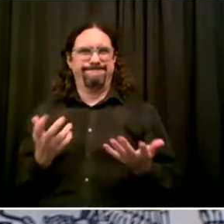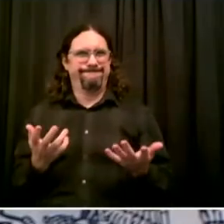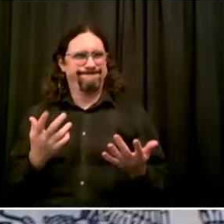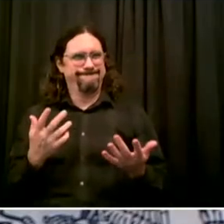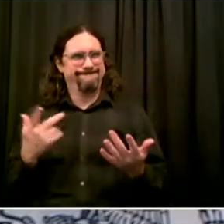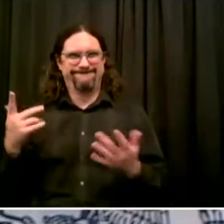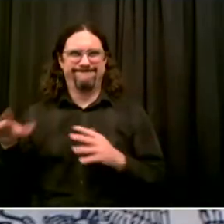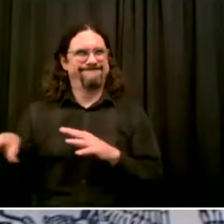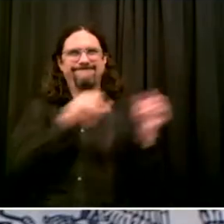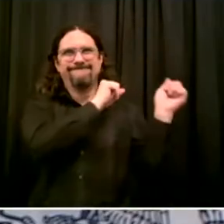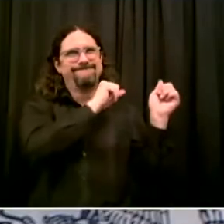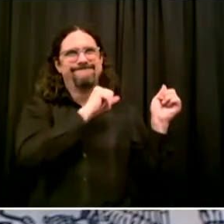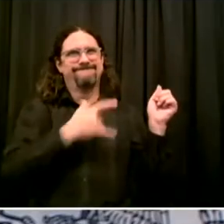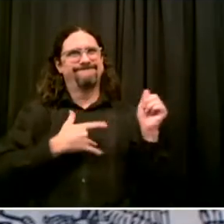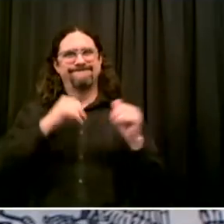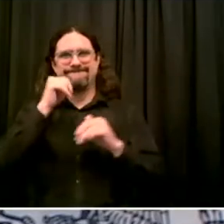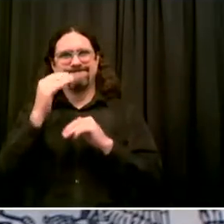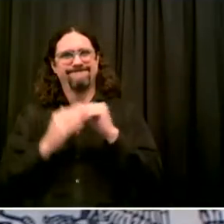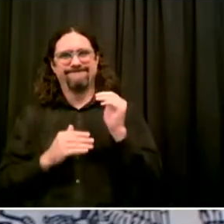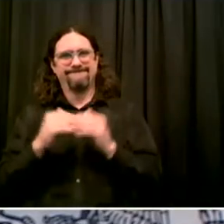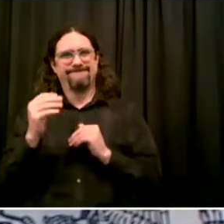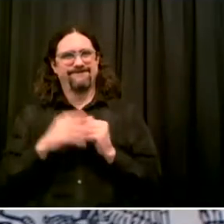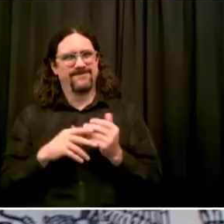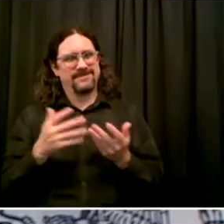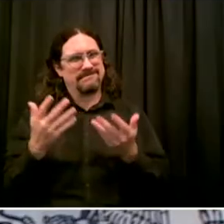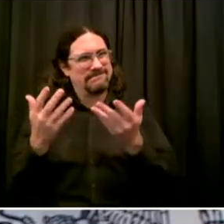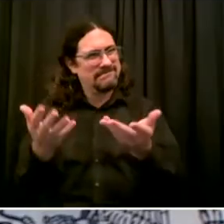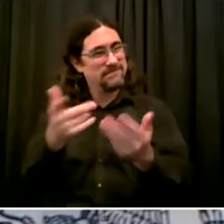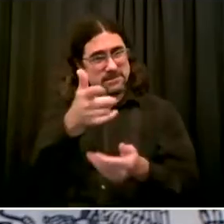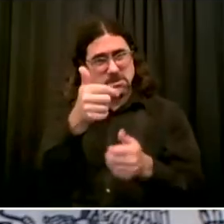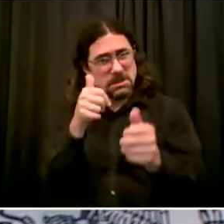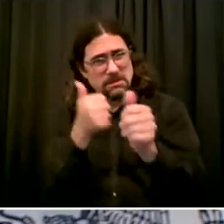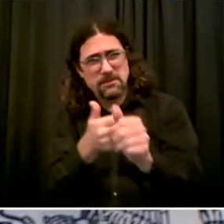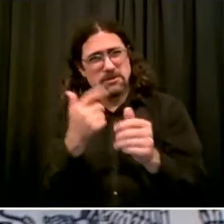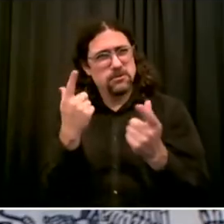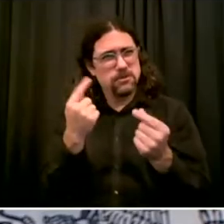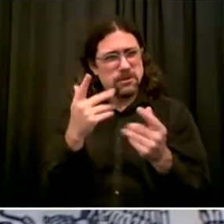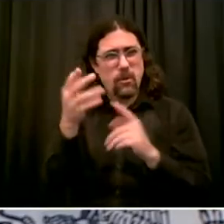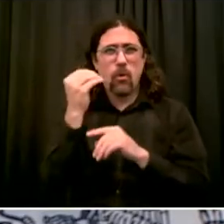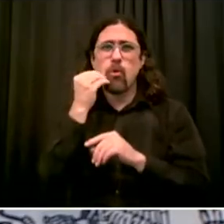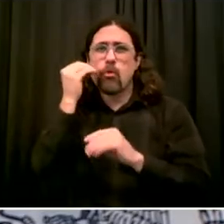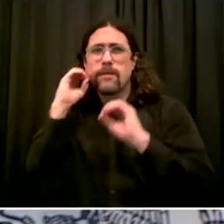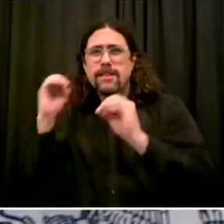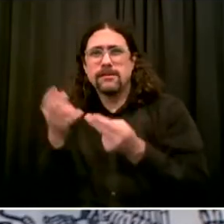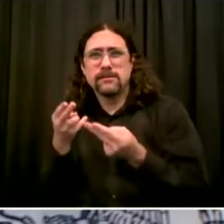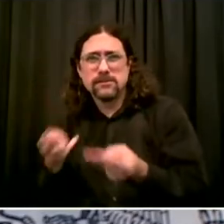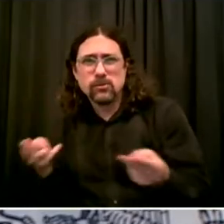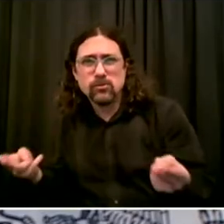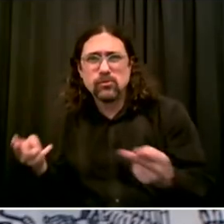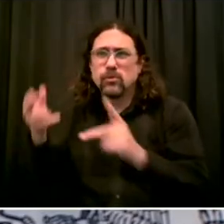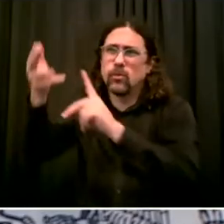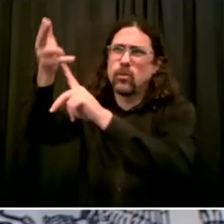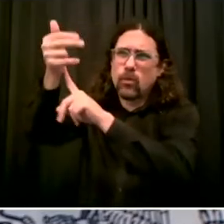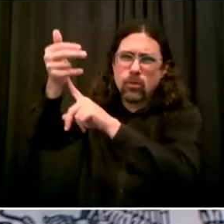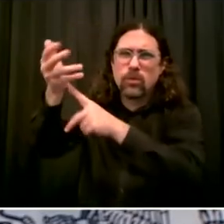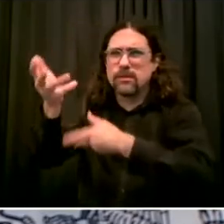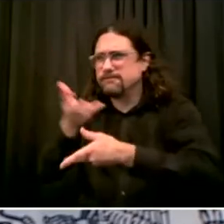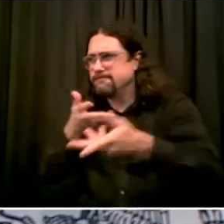LOCATIONS OUR TEAM WILL